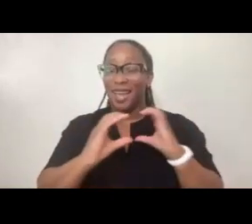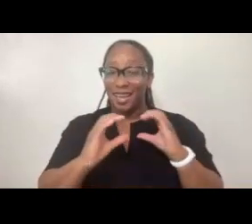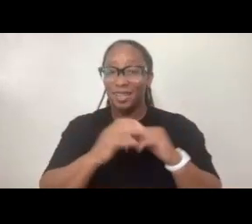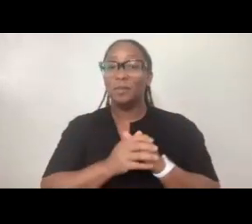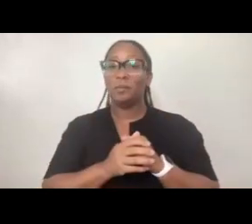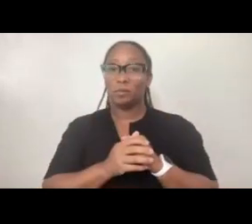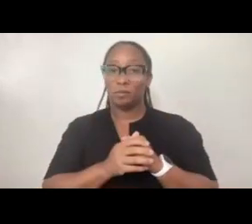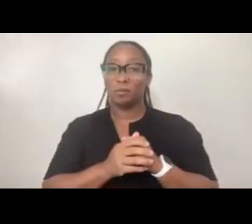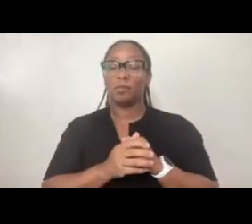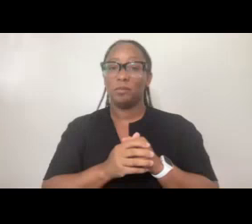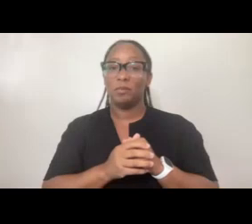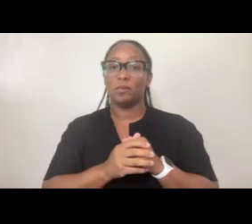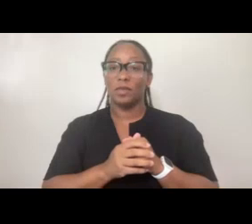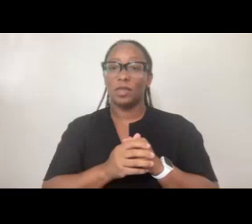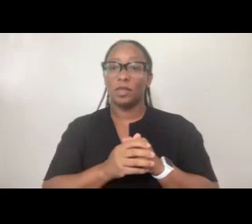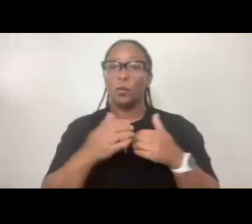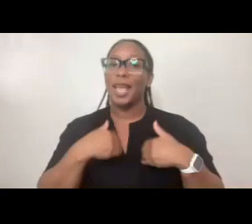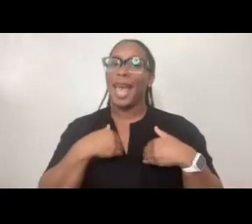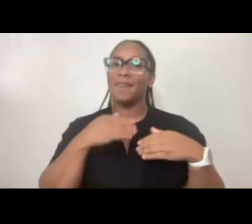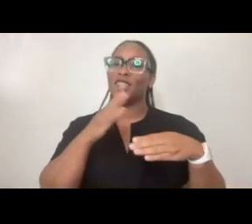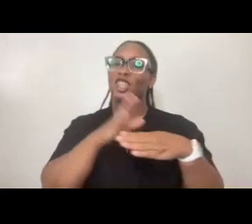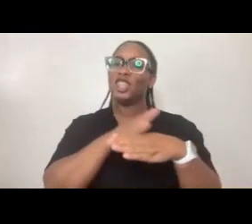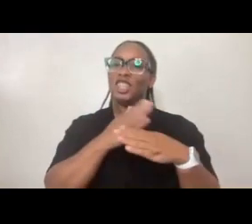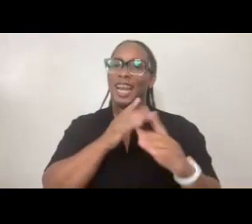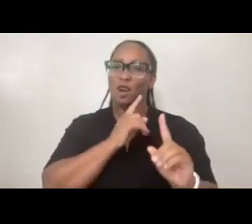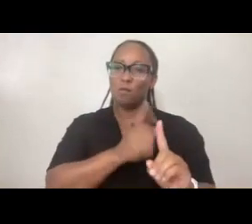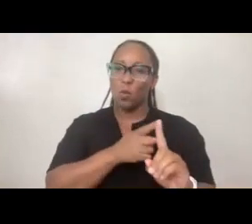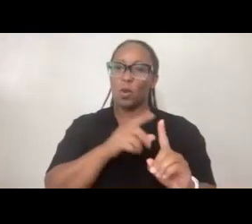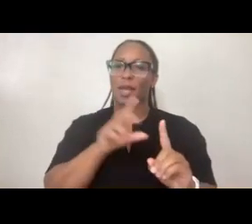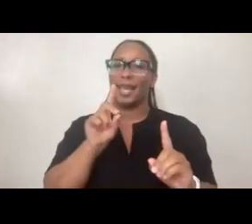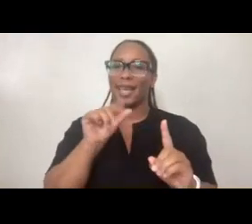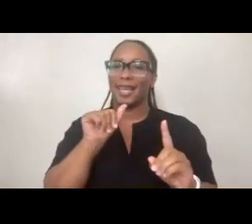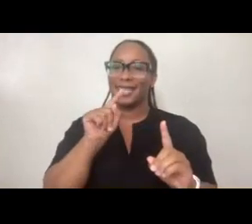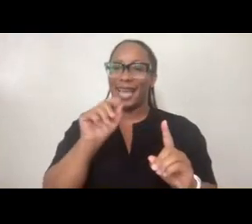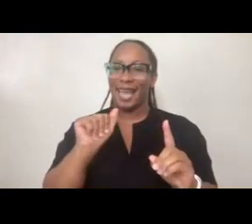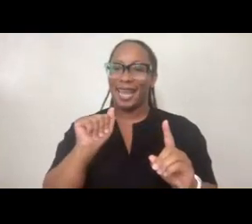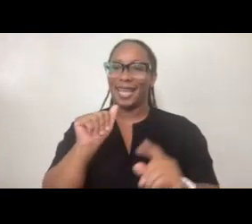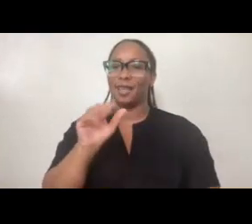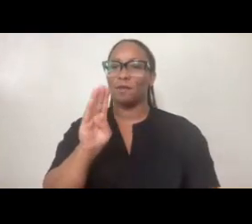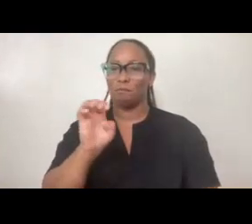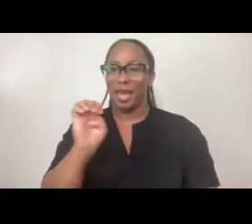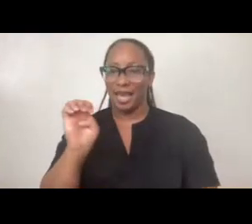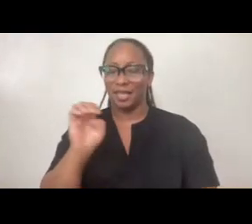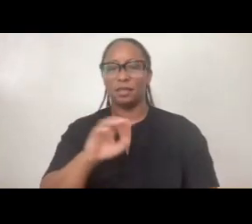We have the SharePoint database which is where all of our.